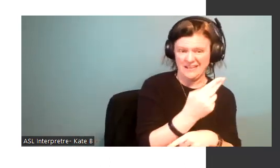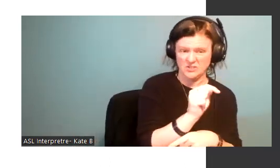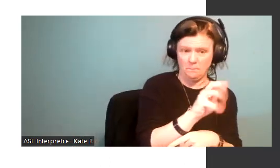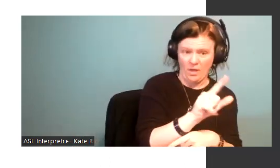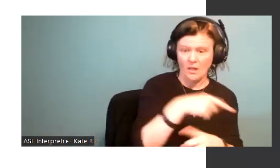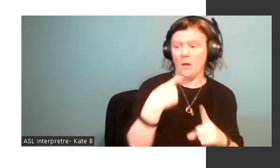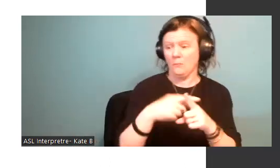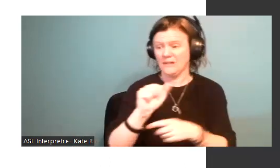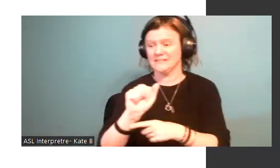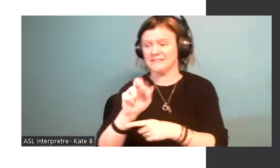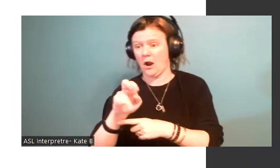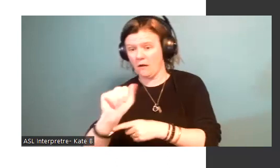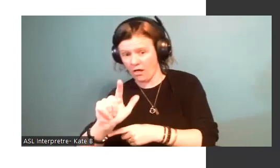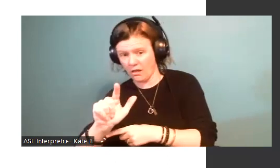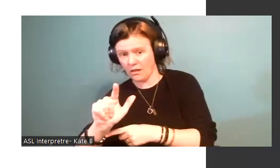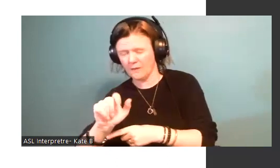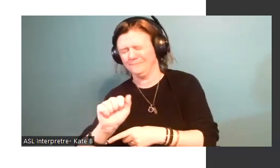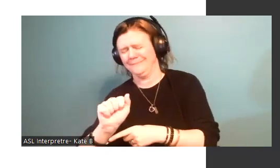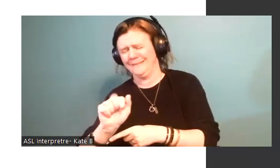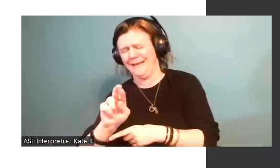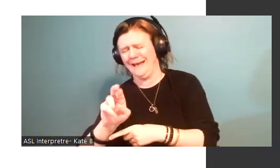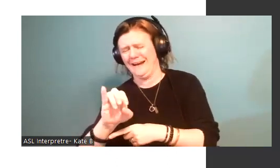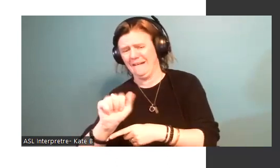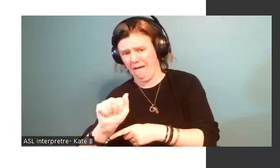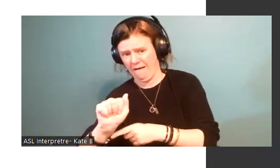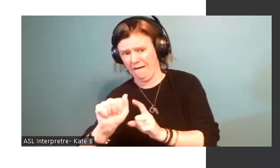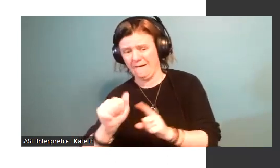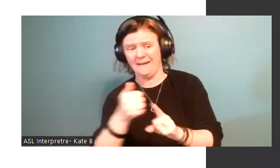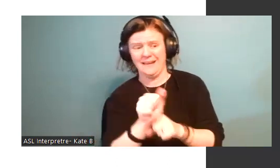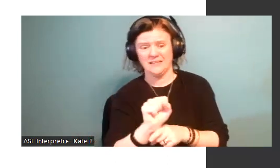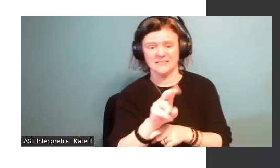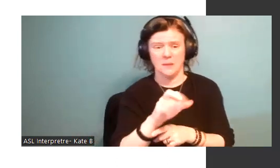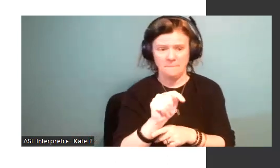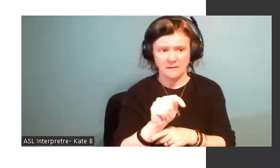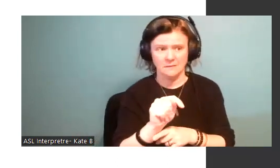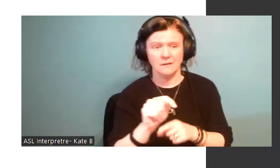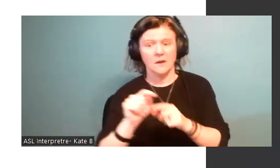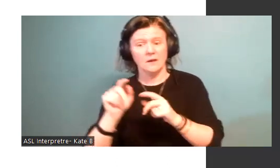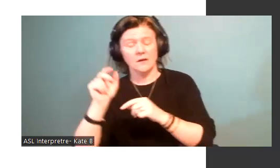things, so if you have a button with a natural